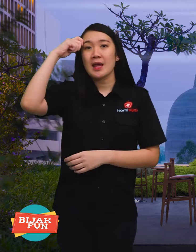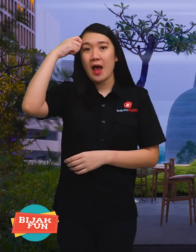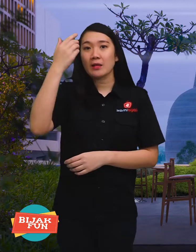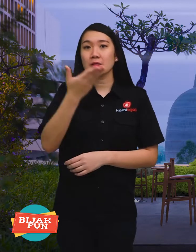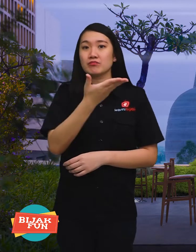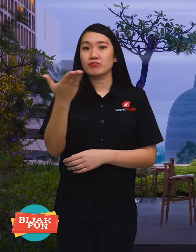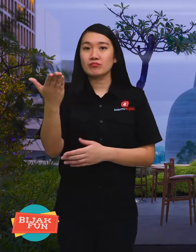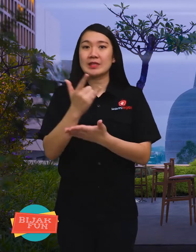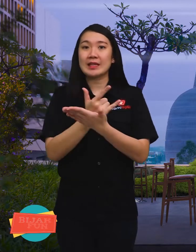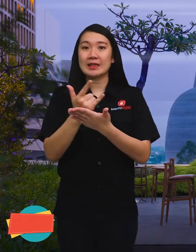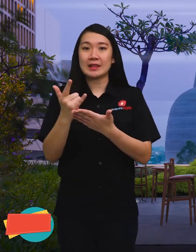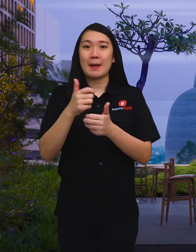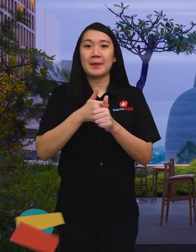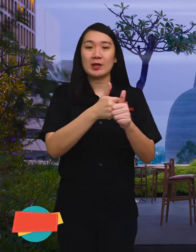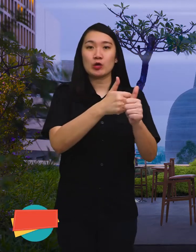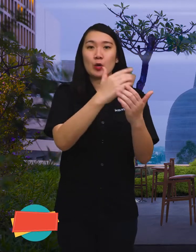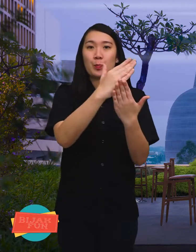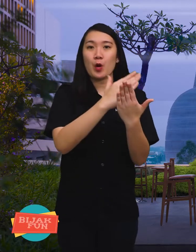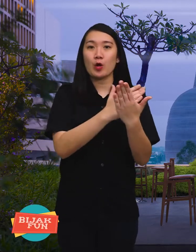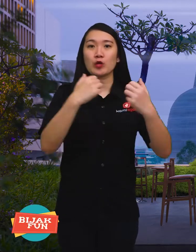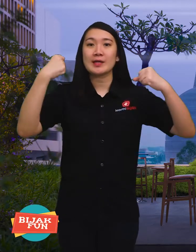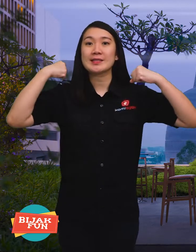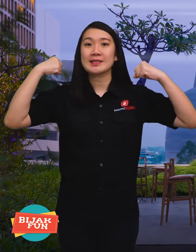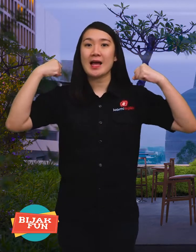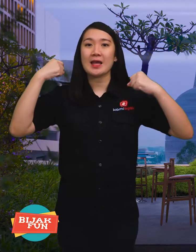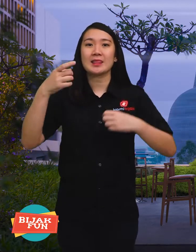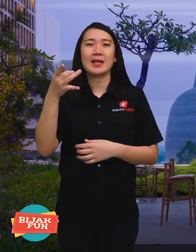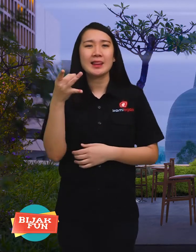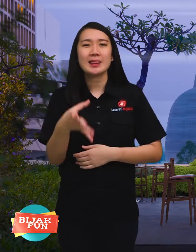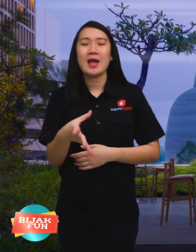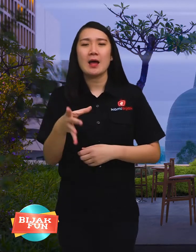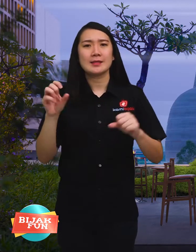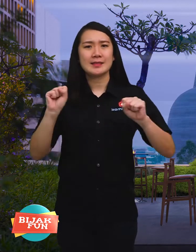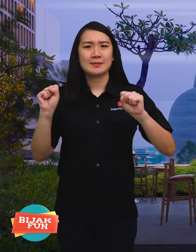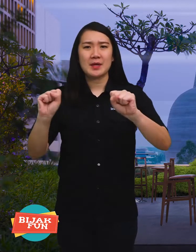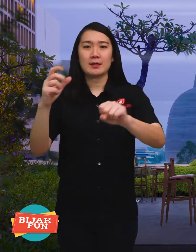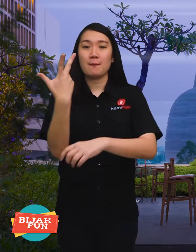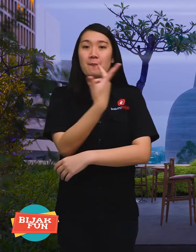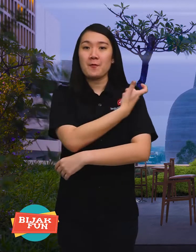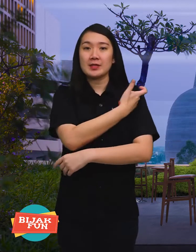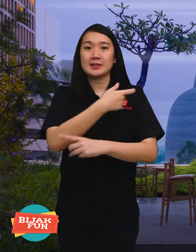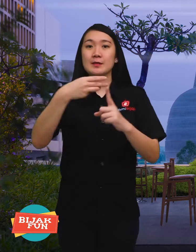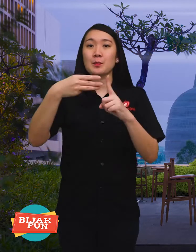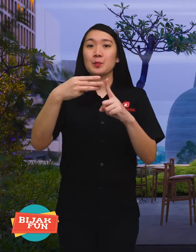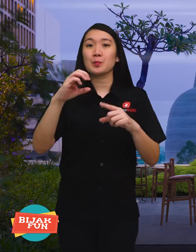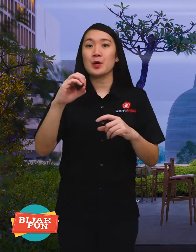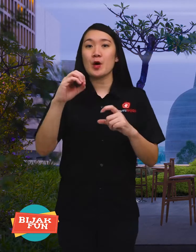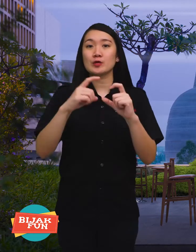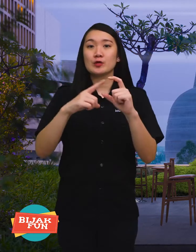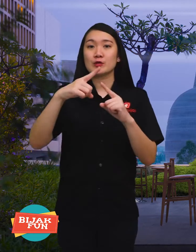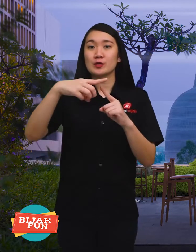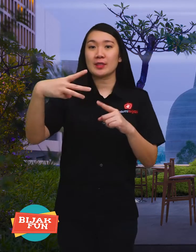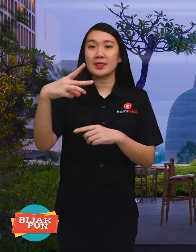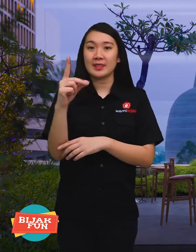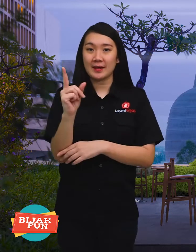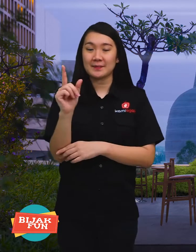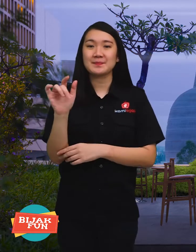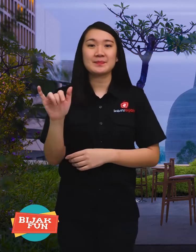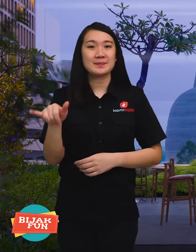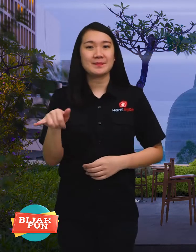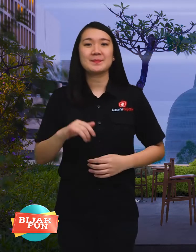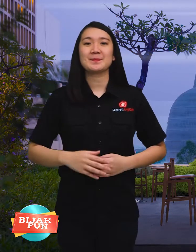remember you guys still obey the health protocol with tight and get booster vaccine right away.